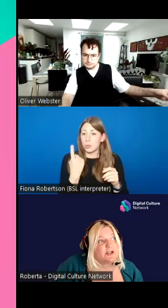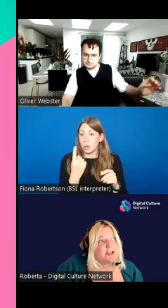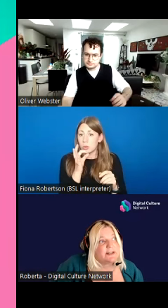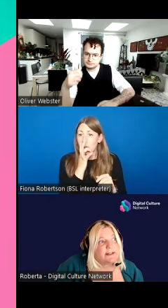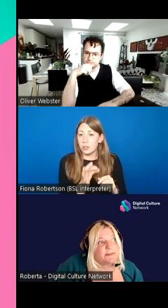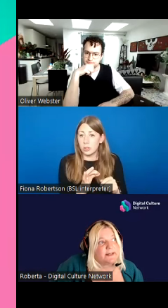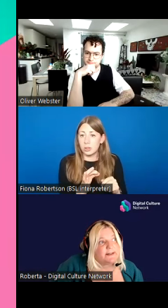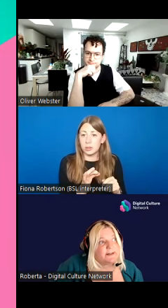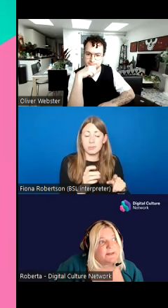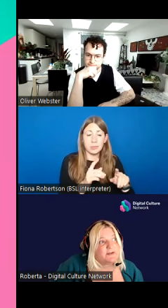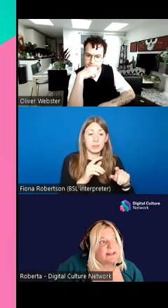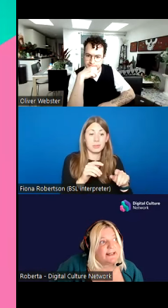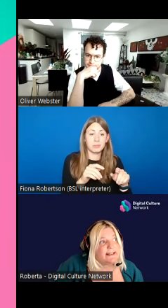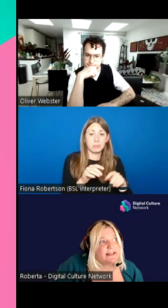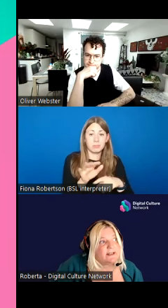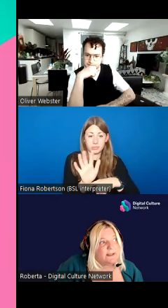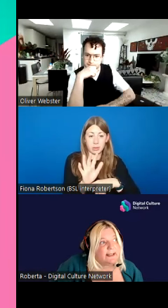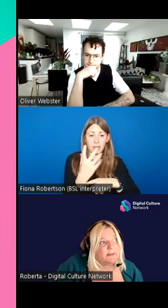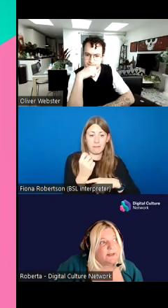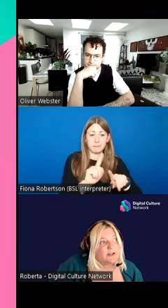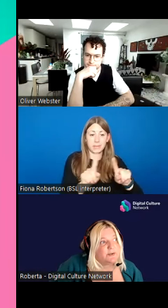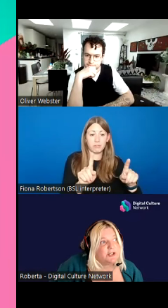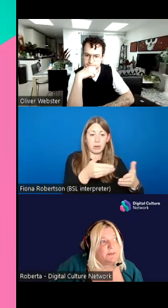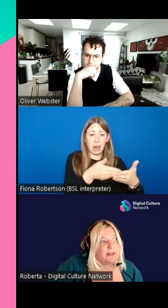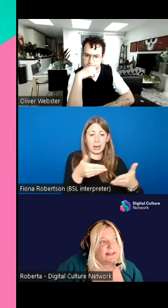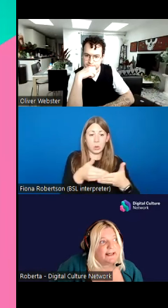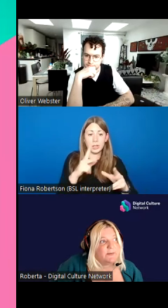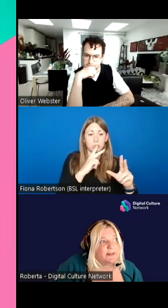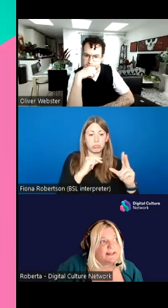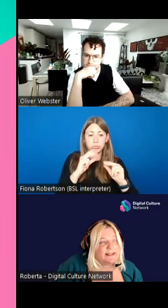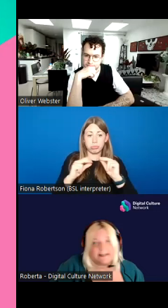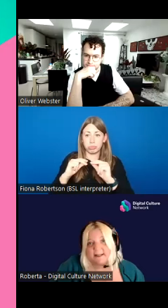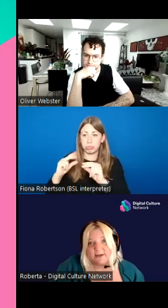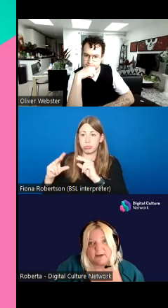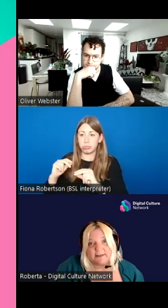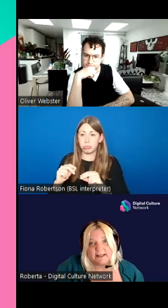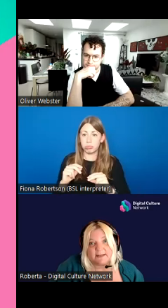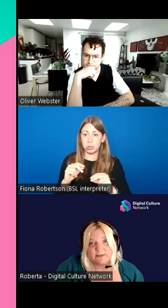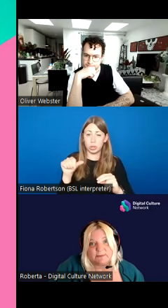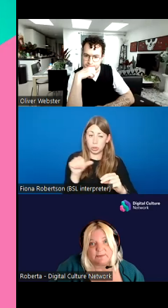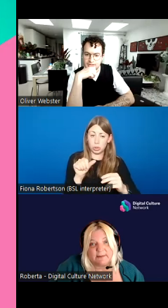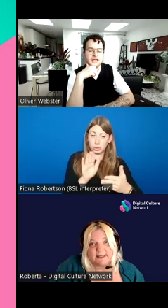should subtitles be translated to one language or do you put exactly what is said? I think we covered this already.